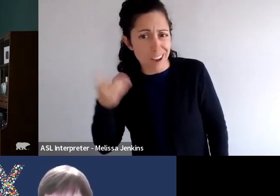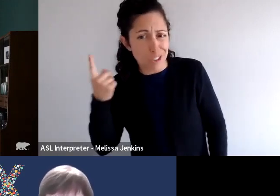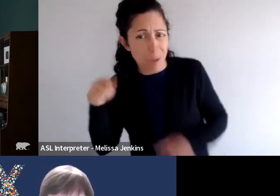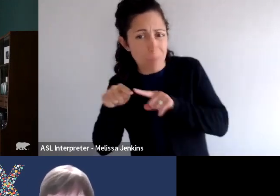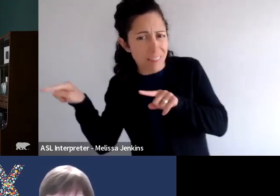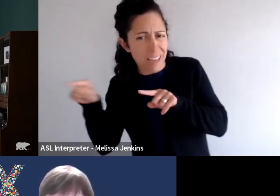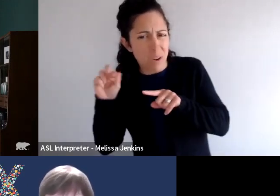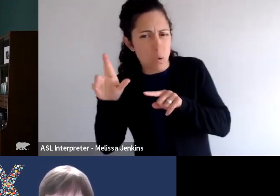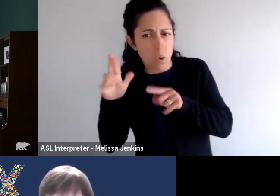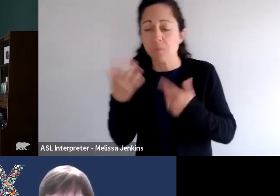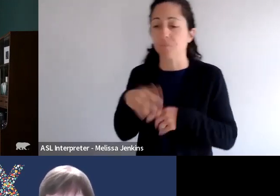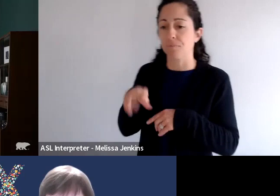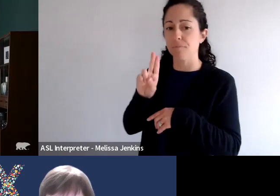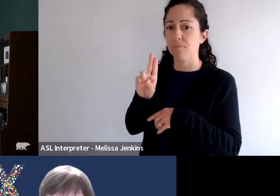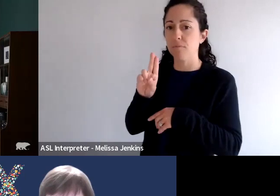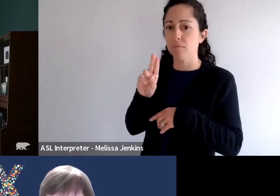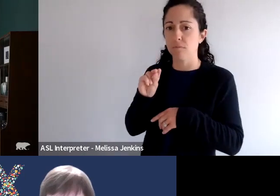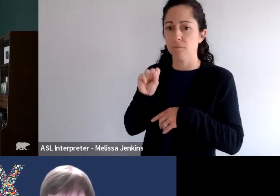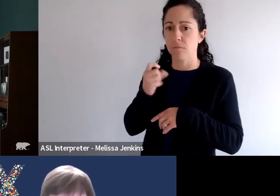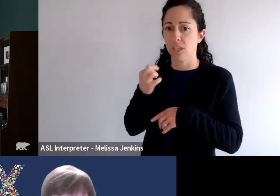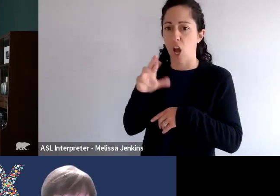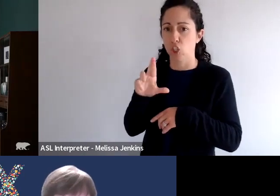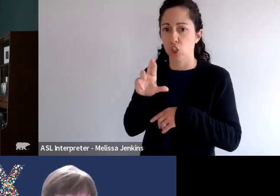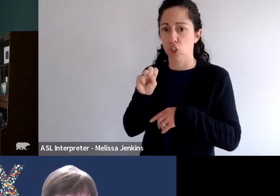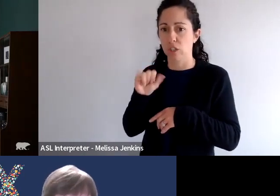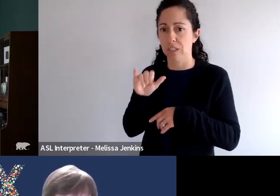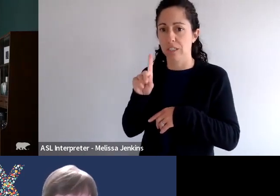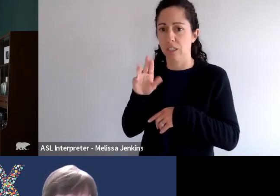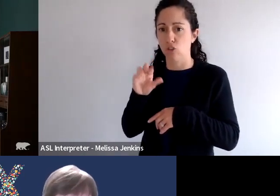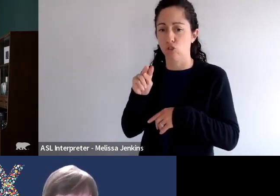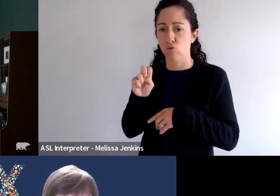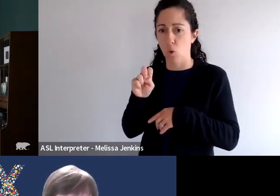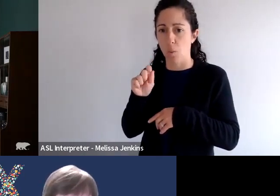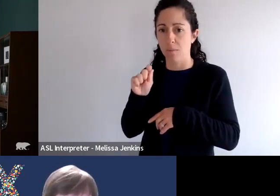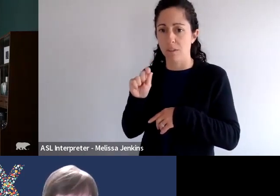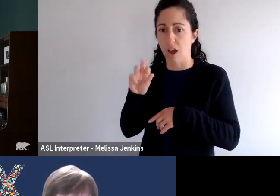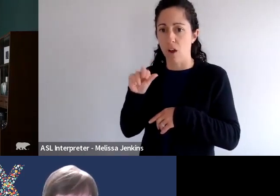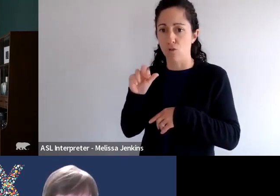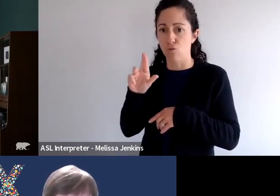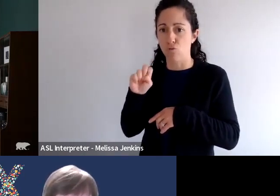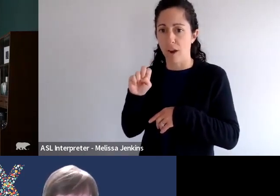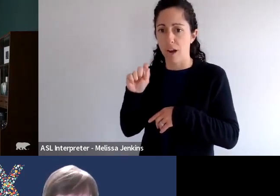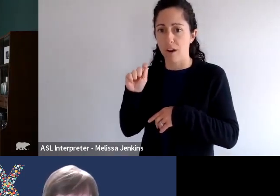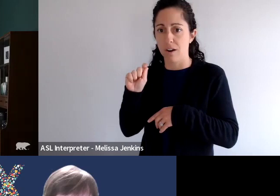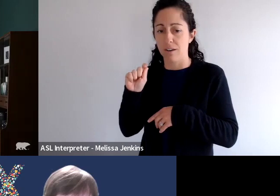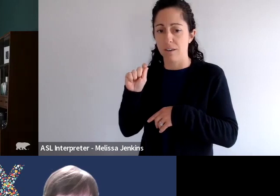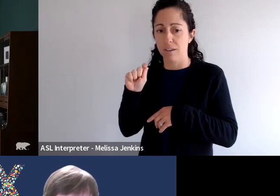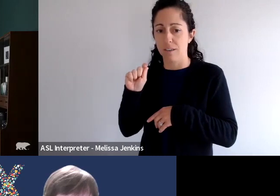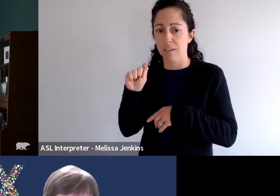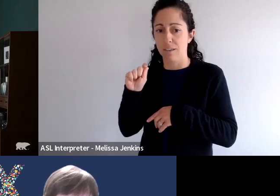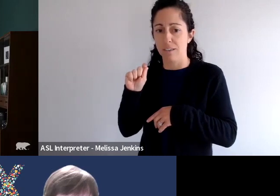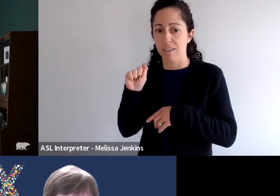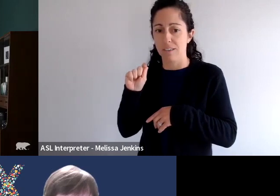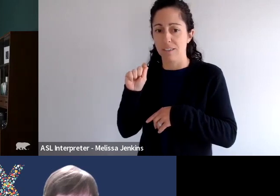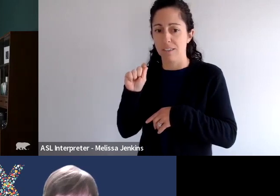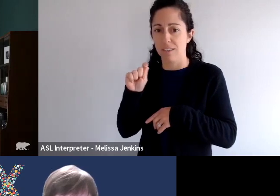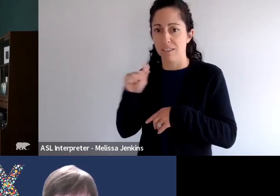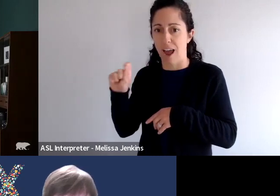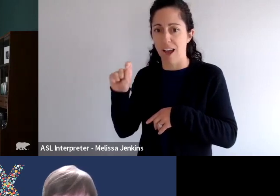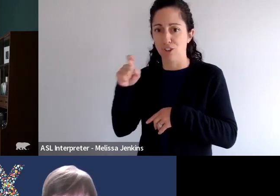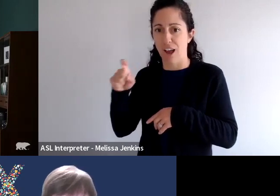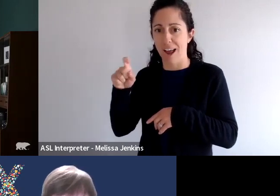It's ushersyndrome.rare-x.org. Okay all right so Usher syndrome